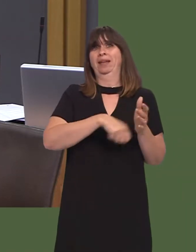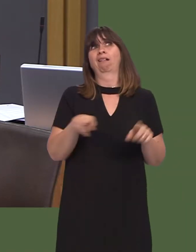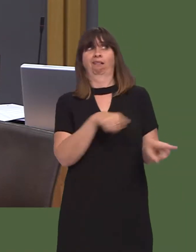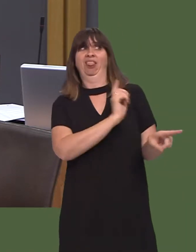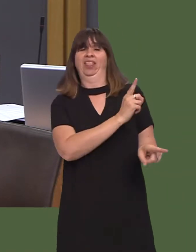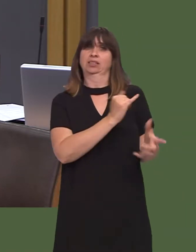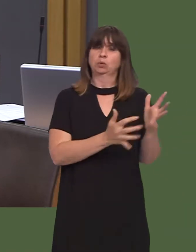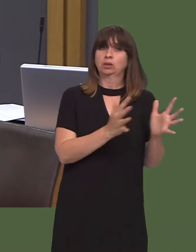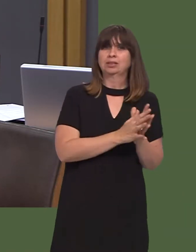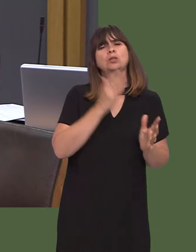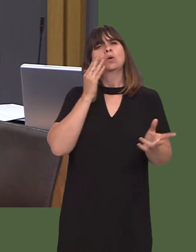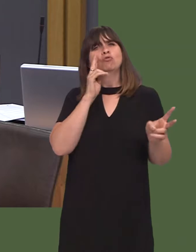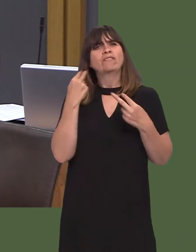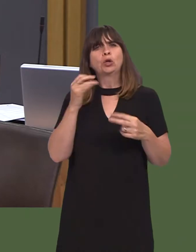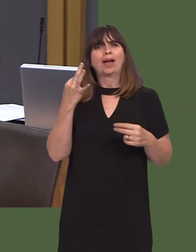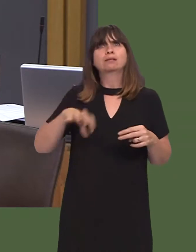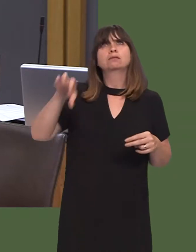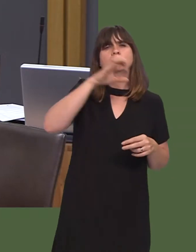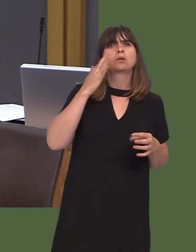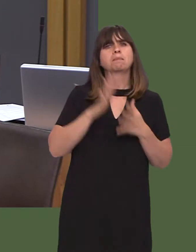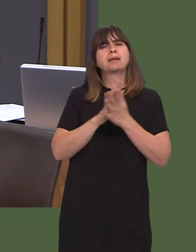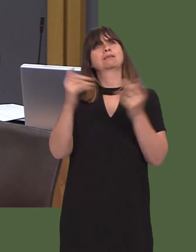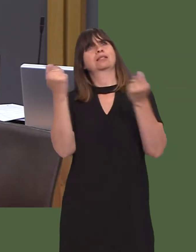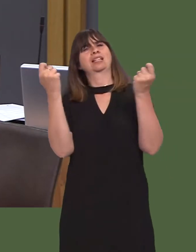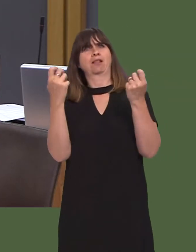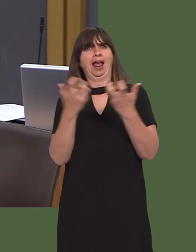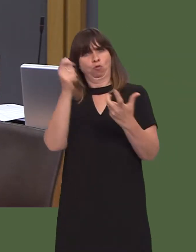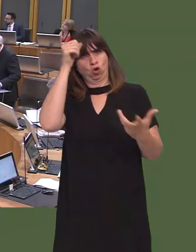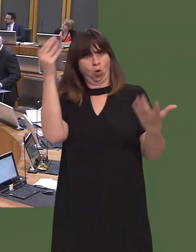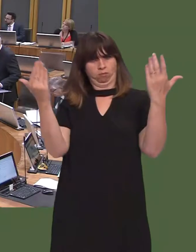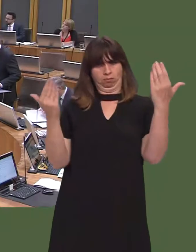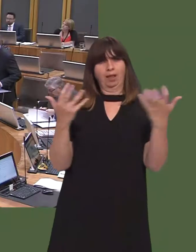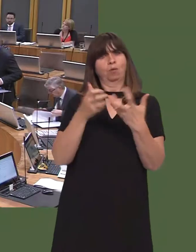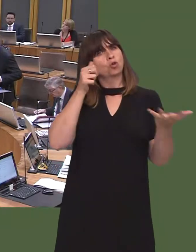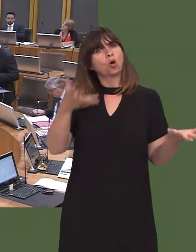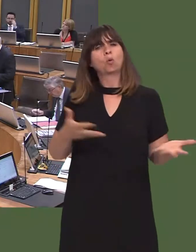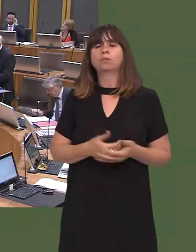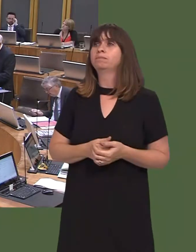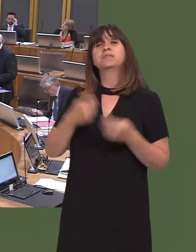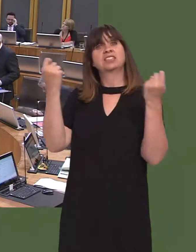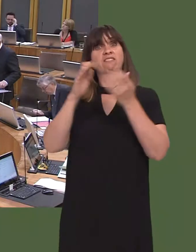shopping area. When are the current zones going to be reviewed, and what will constitute success? Carwyn Jones: Well, success, of course, involves